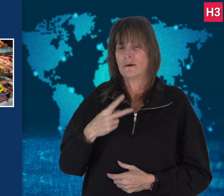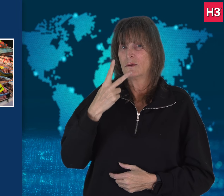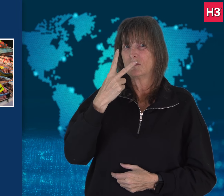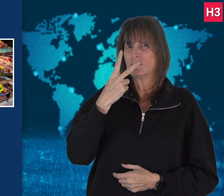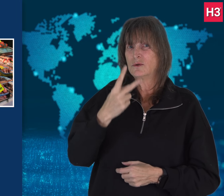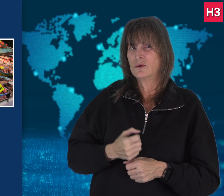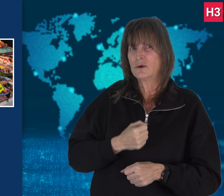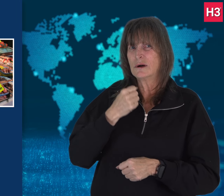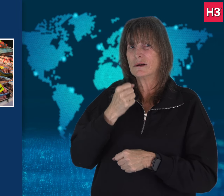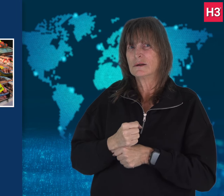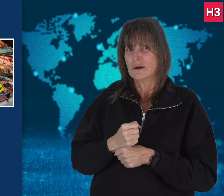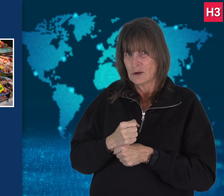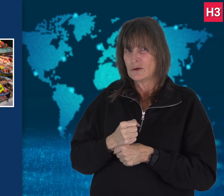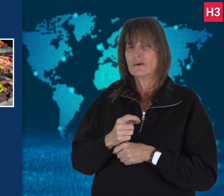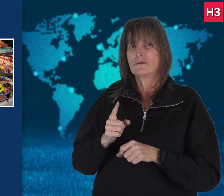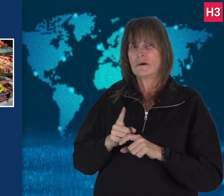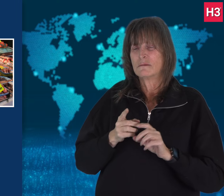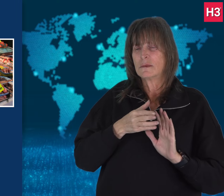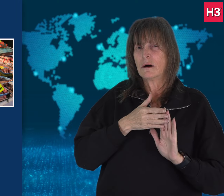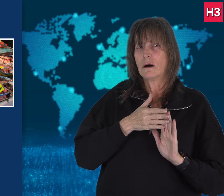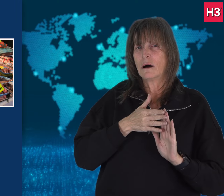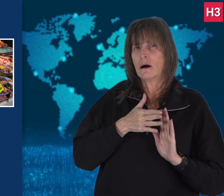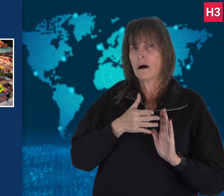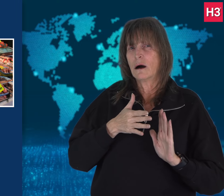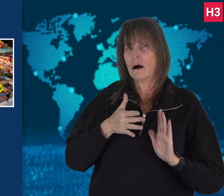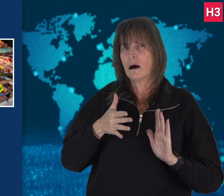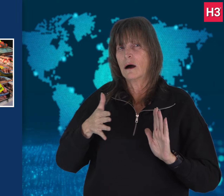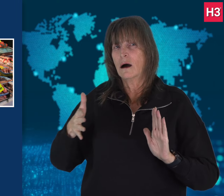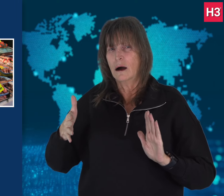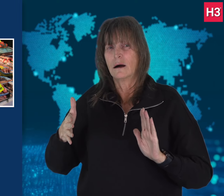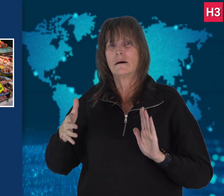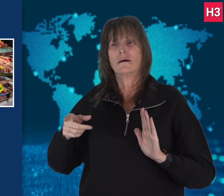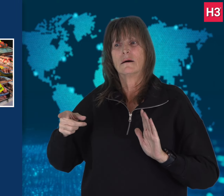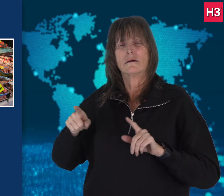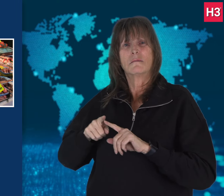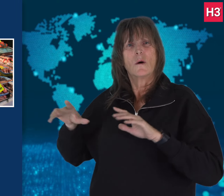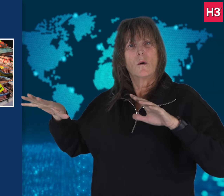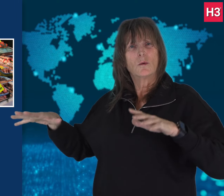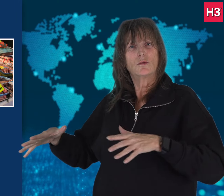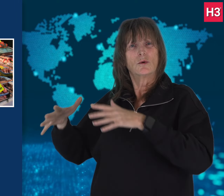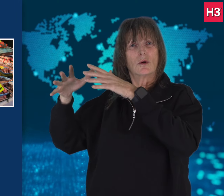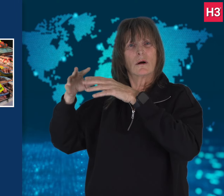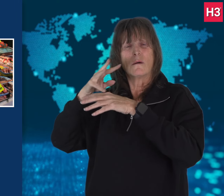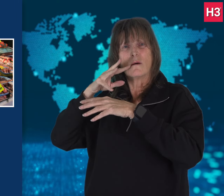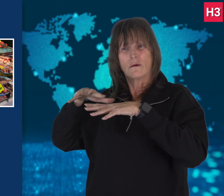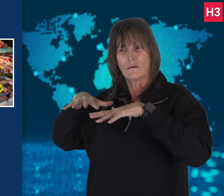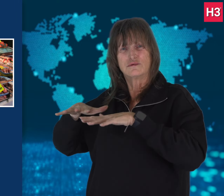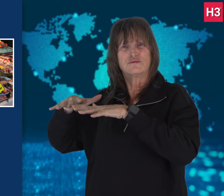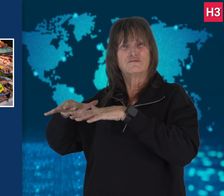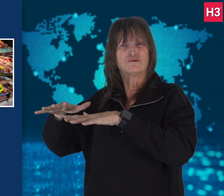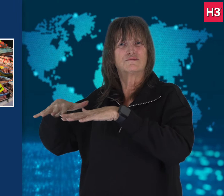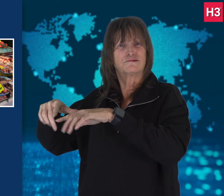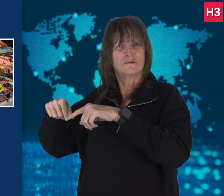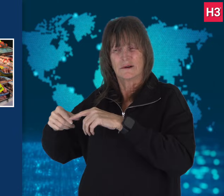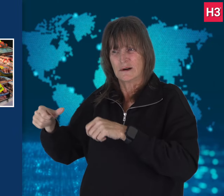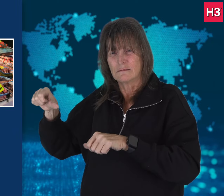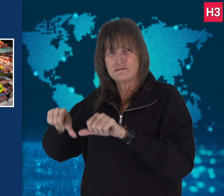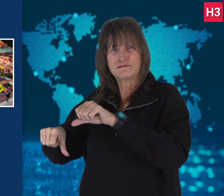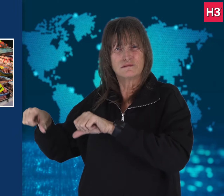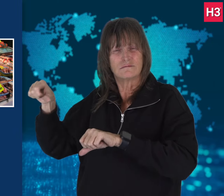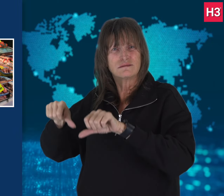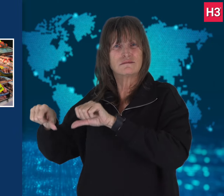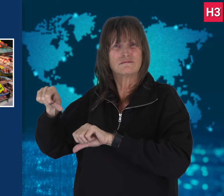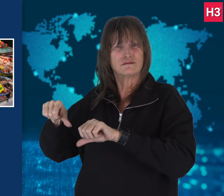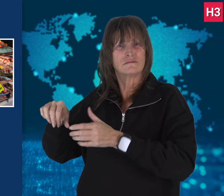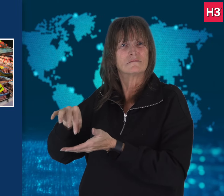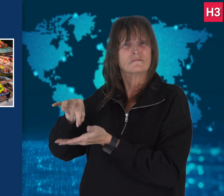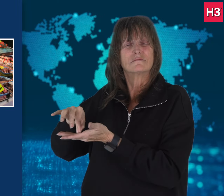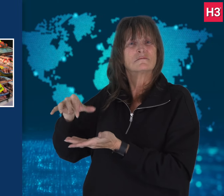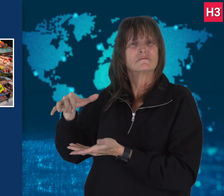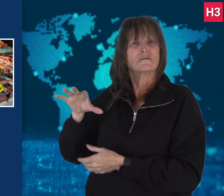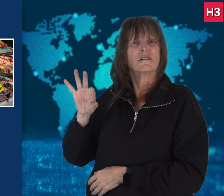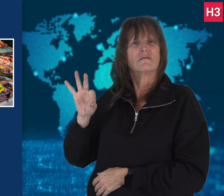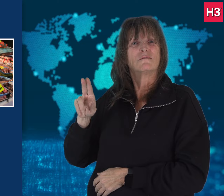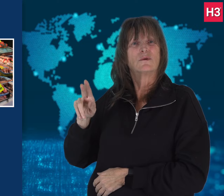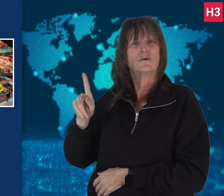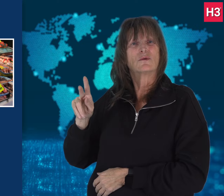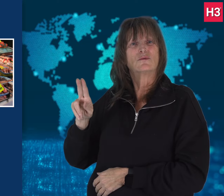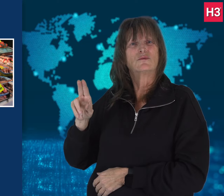treated nuclear wastewater from the Fukushima power plant. The water